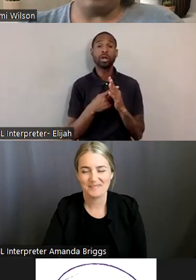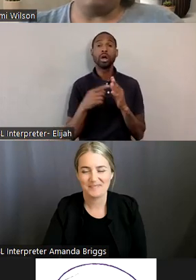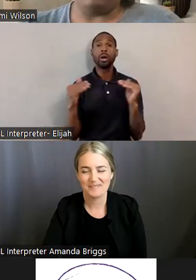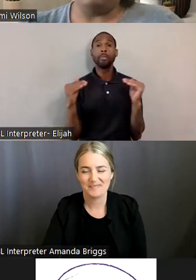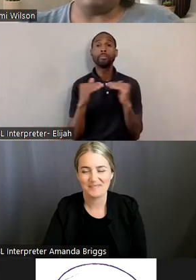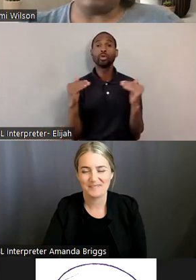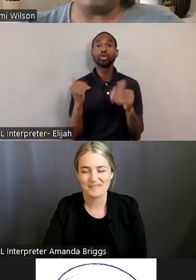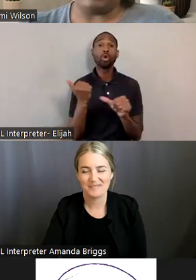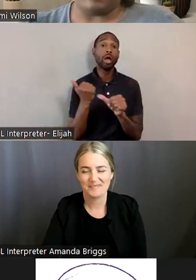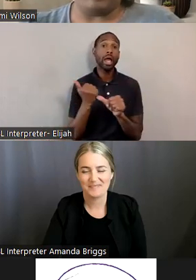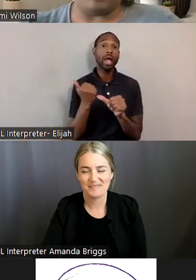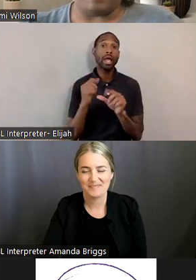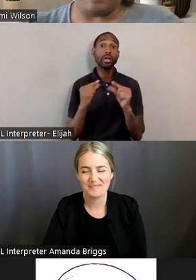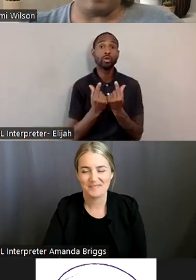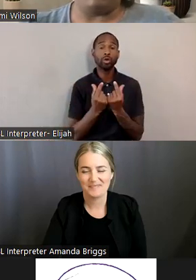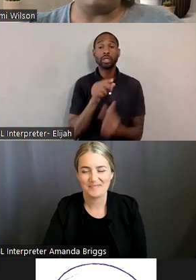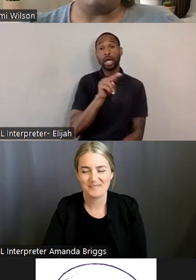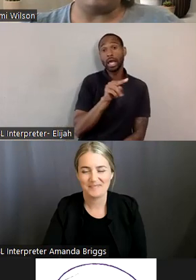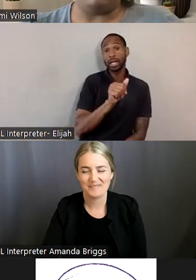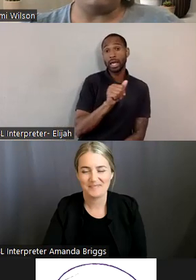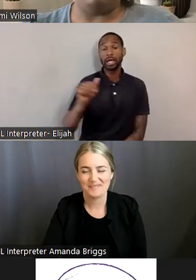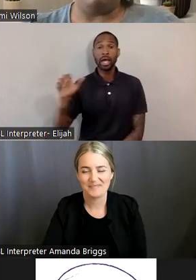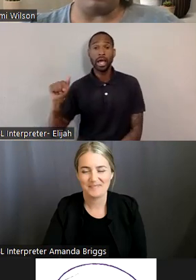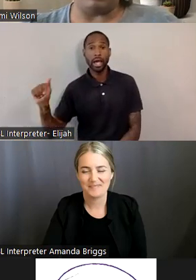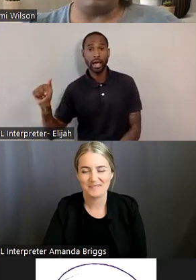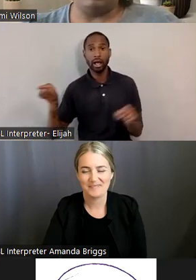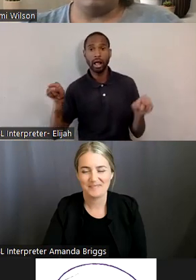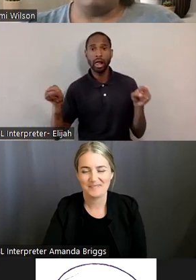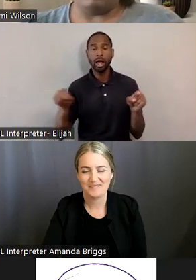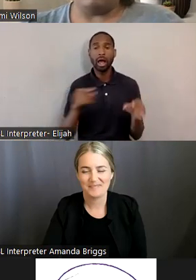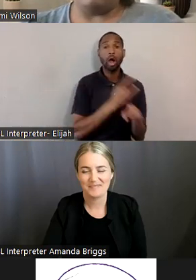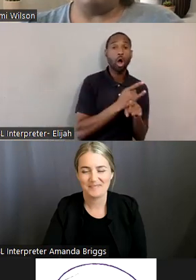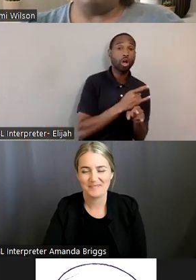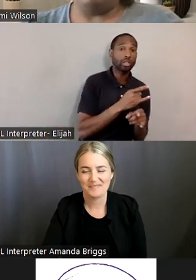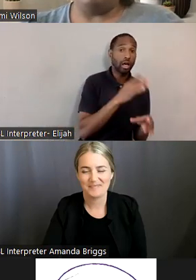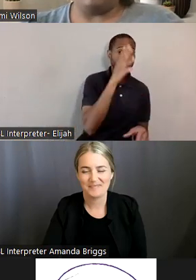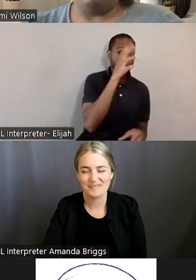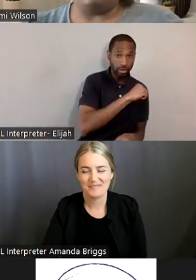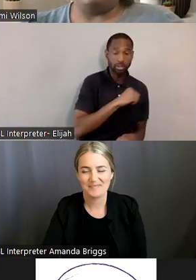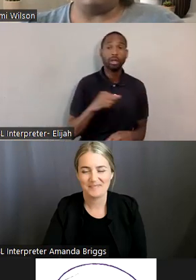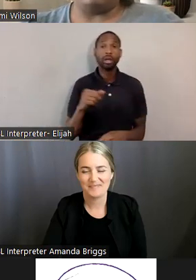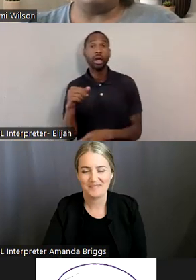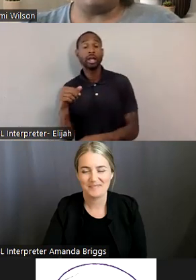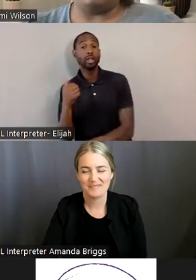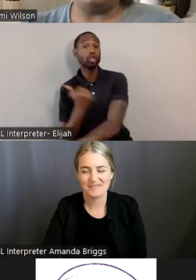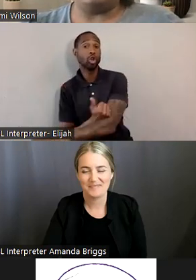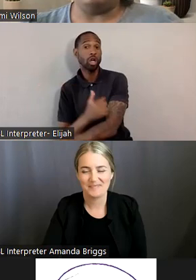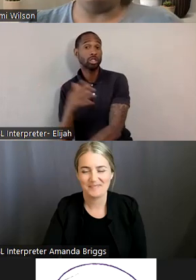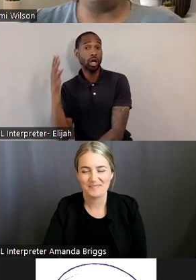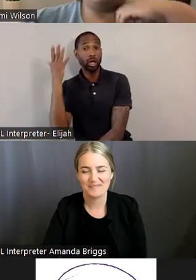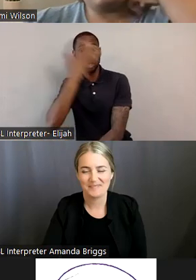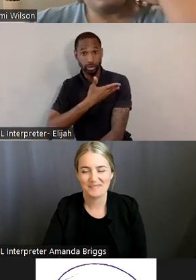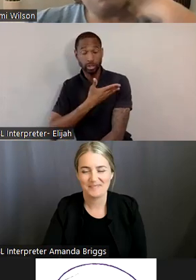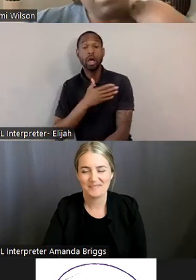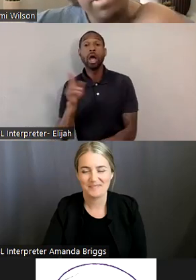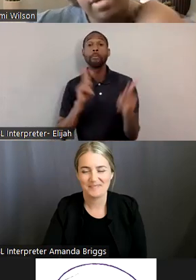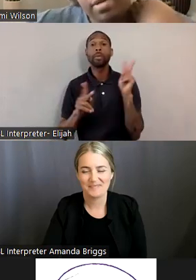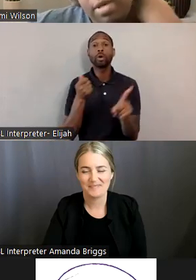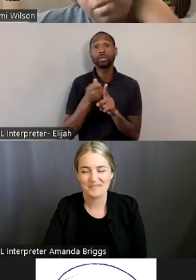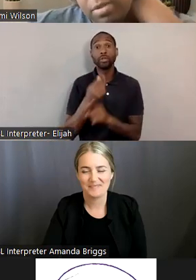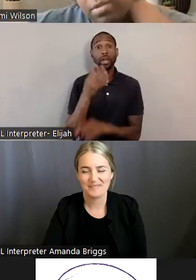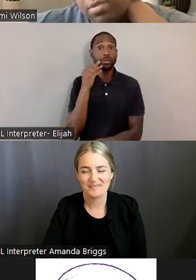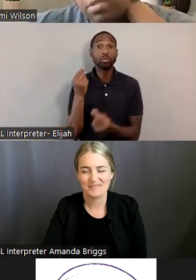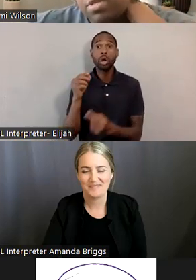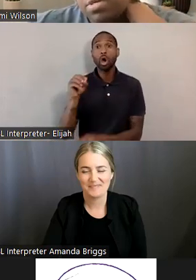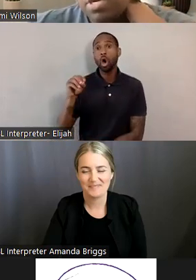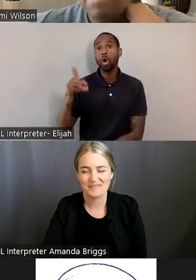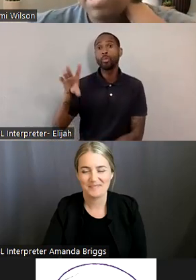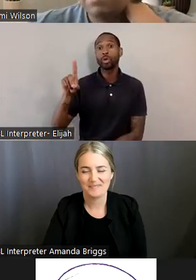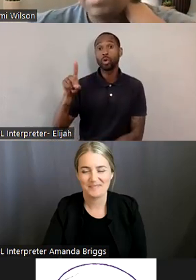groups like NA or AA but they're specifically for people experiencing opioid use, or involved